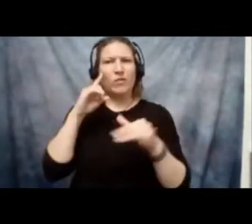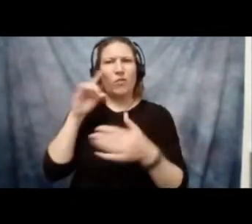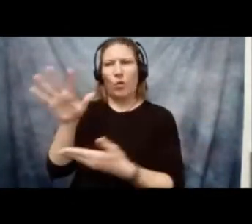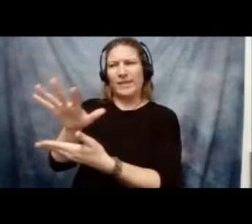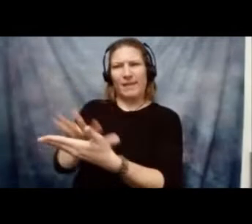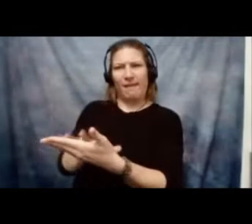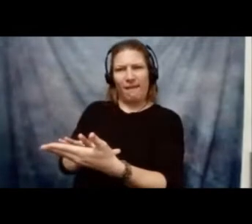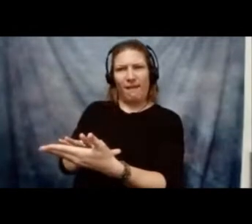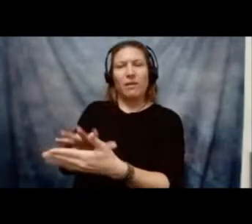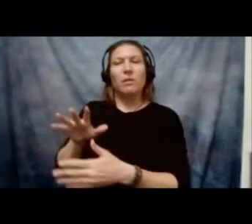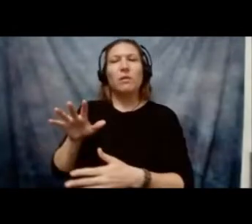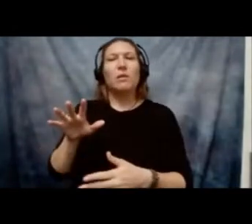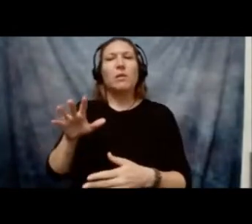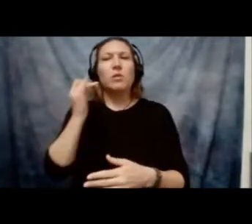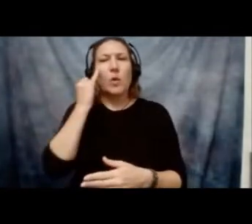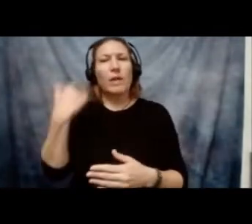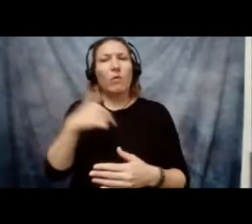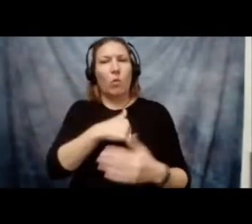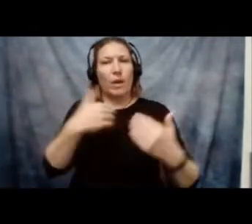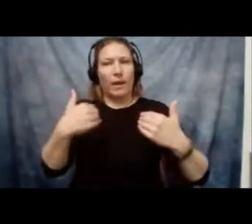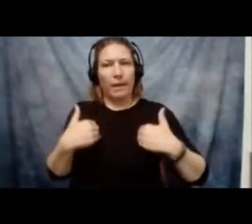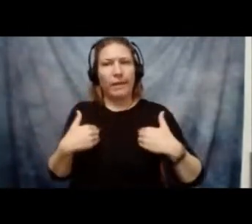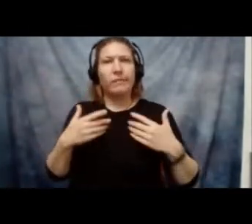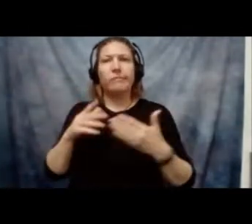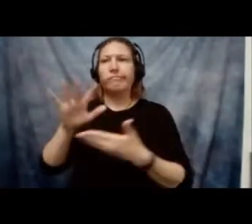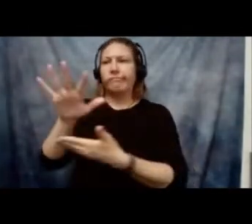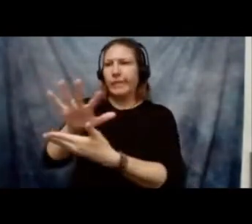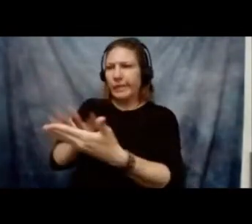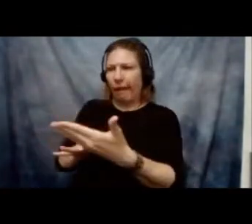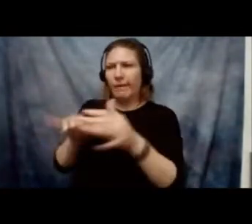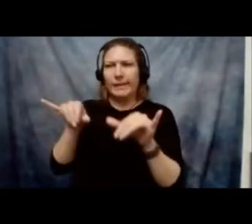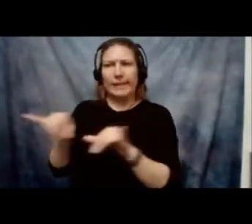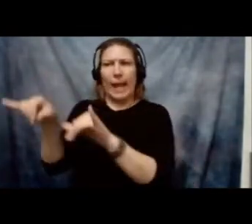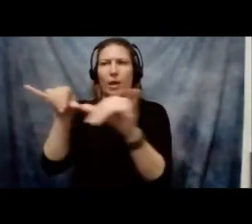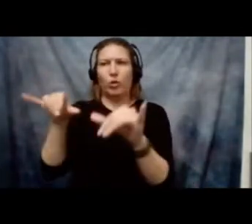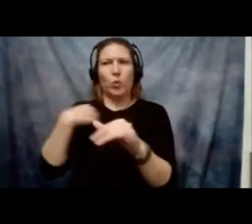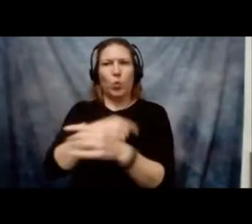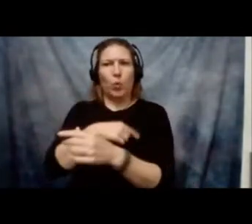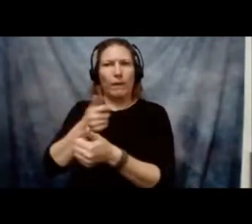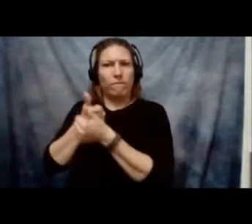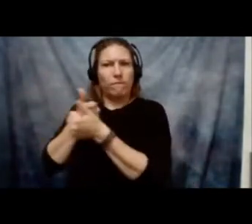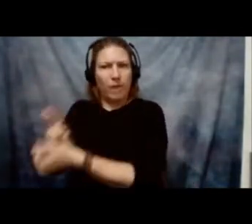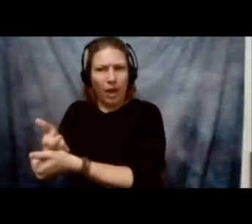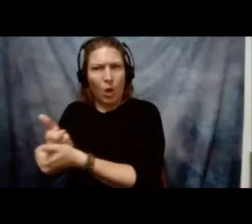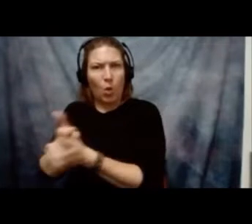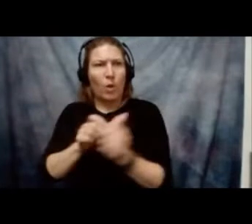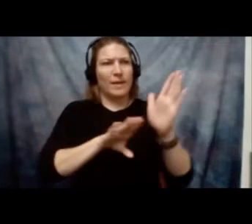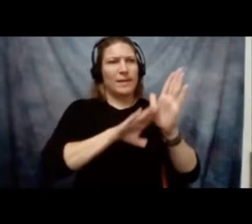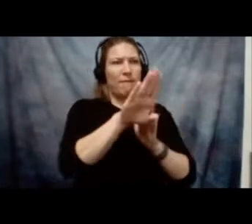standards um for development and i would encourage you to build those and start building those